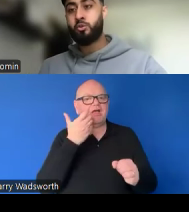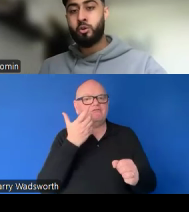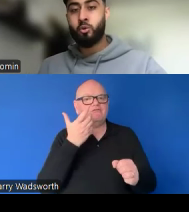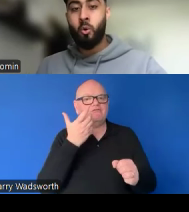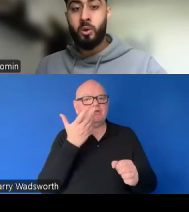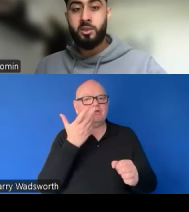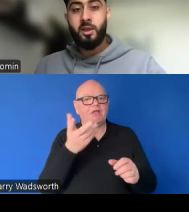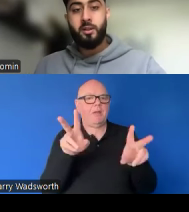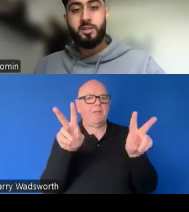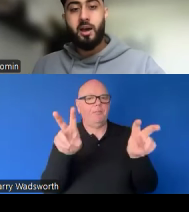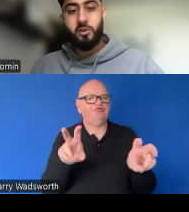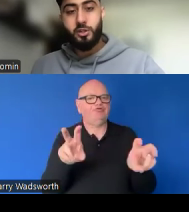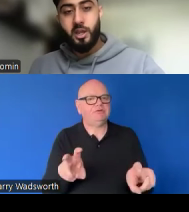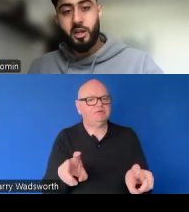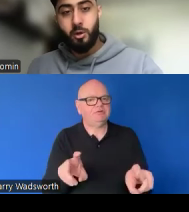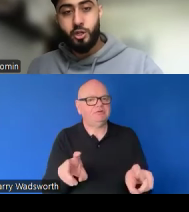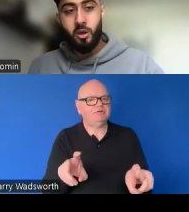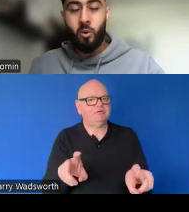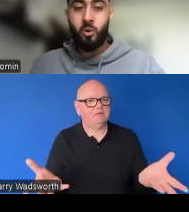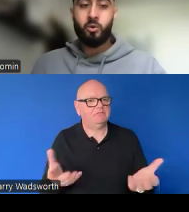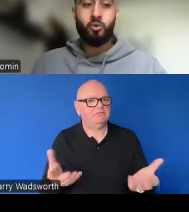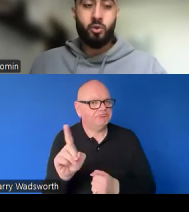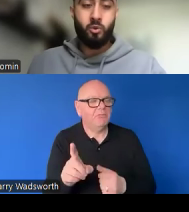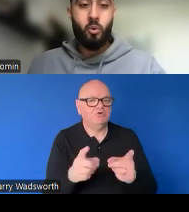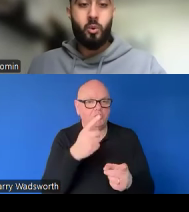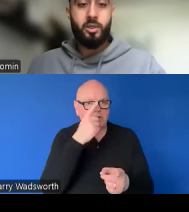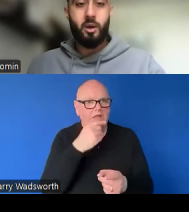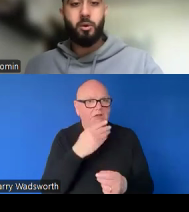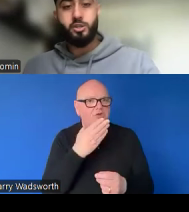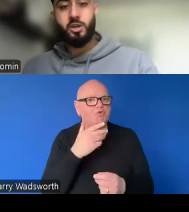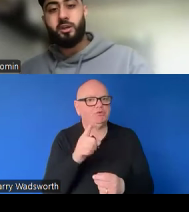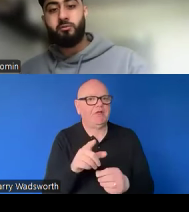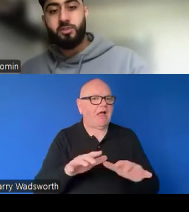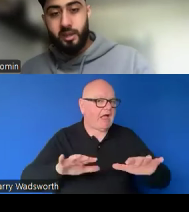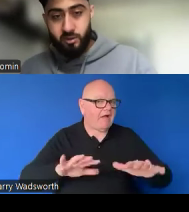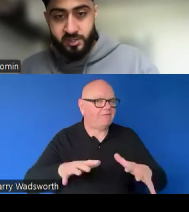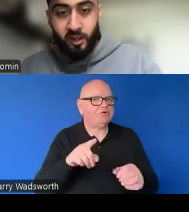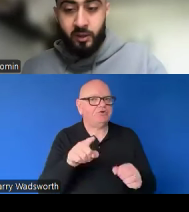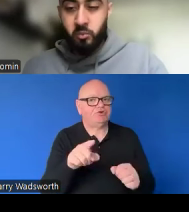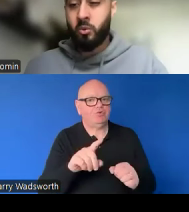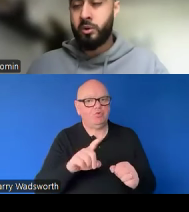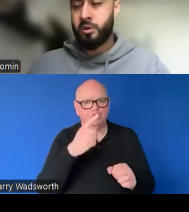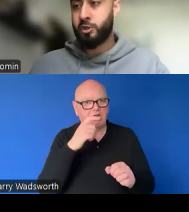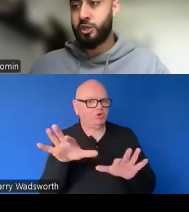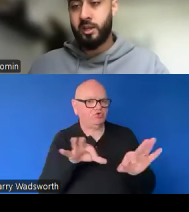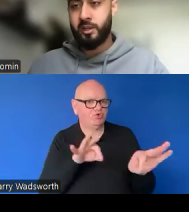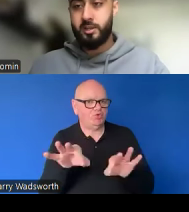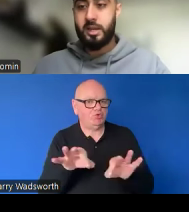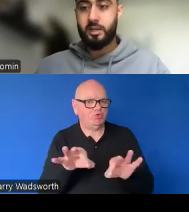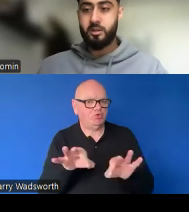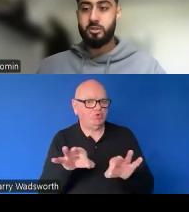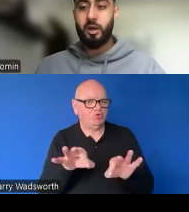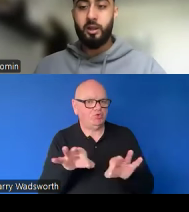You can go with this average daily budget or you can go with a budget that you've set yourself, and we'll go into budgeting in a second as well.